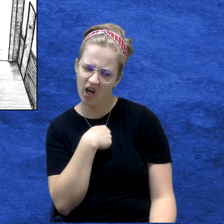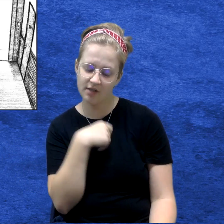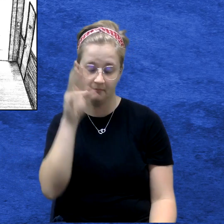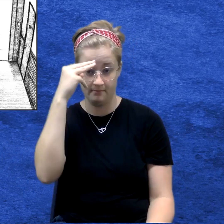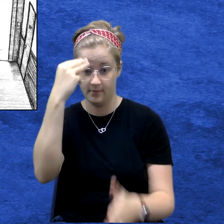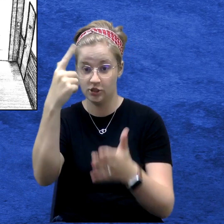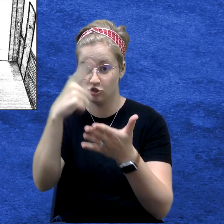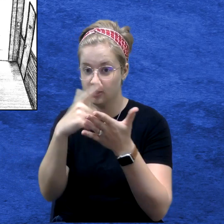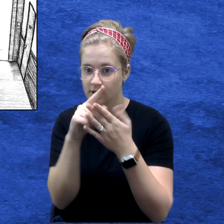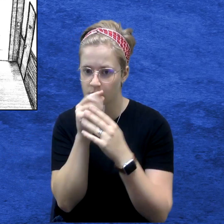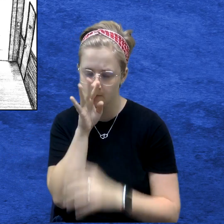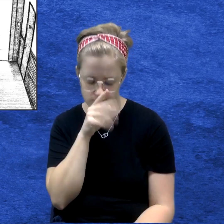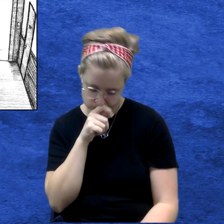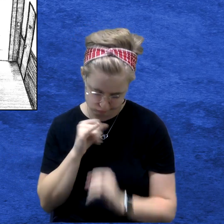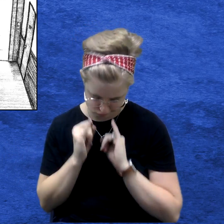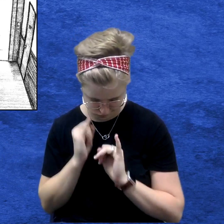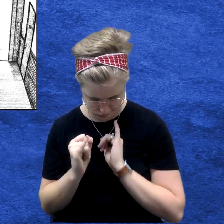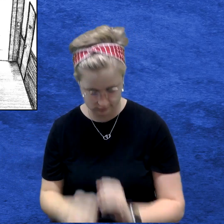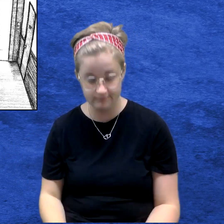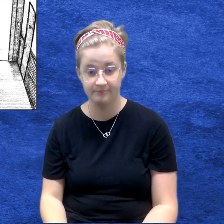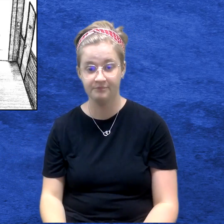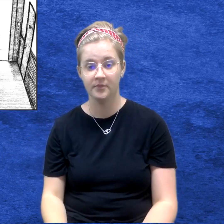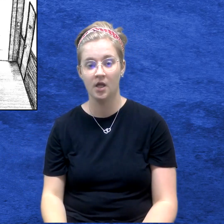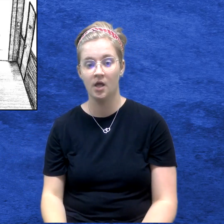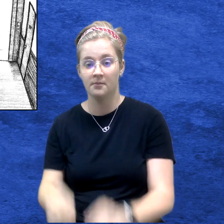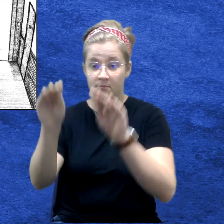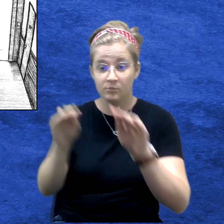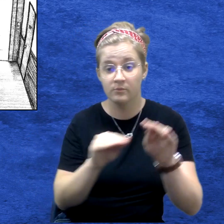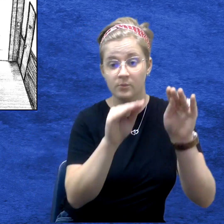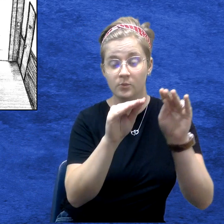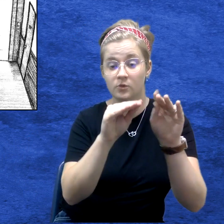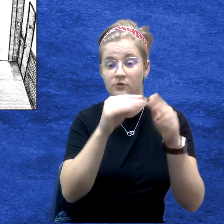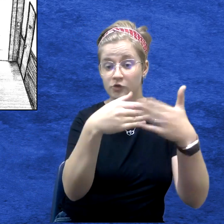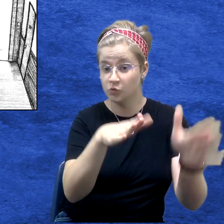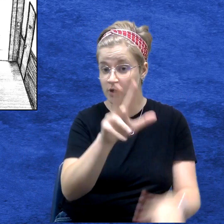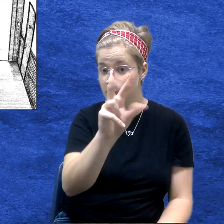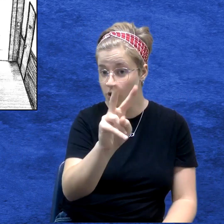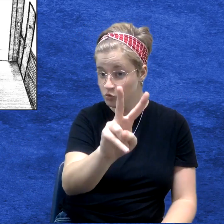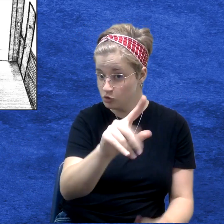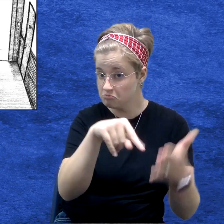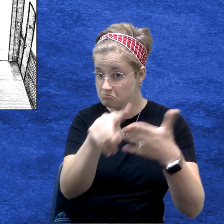They moved to Room 302, where a Do Not Disturb sign still hung on the doorknob.